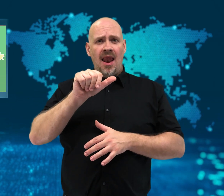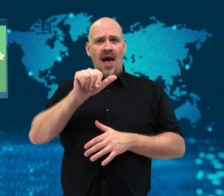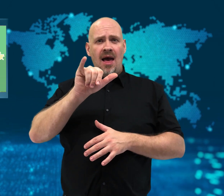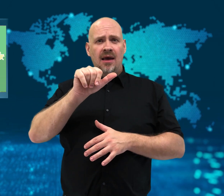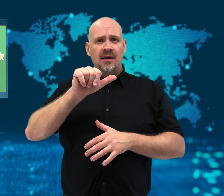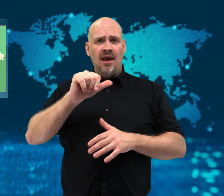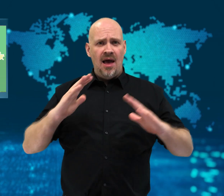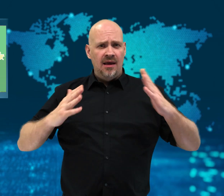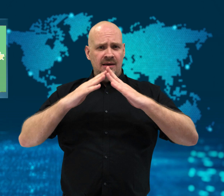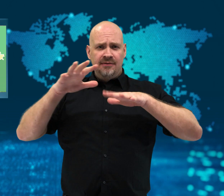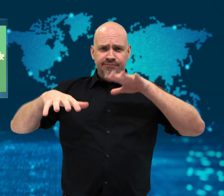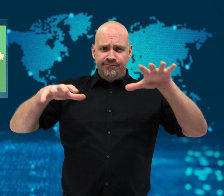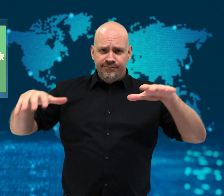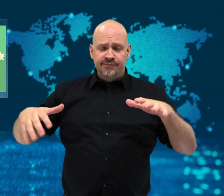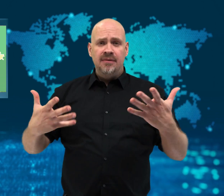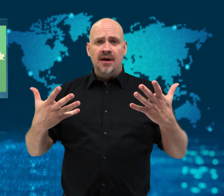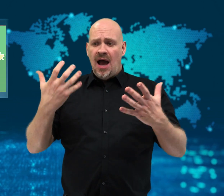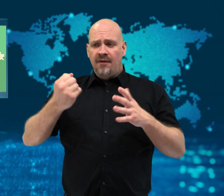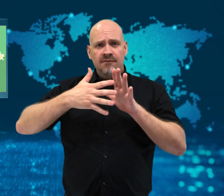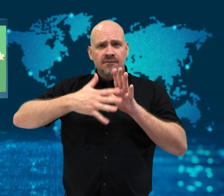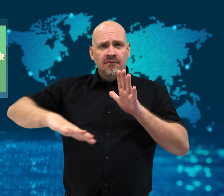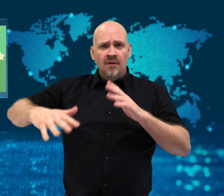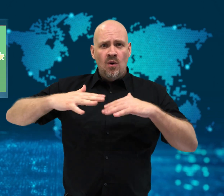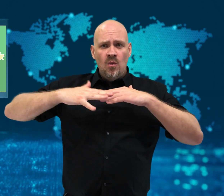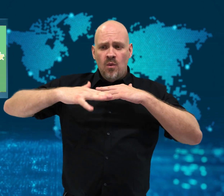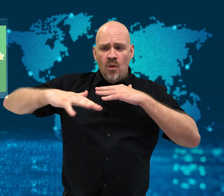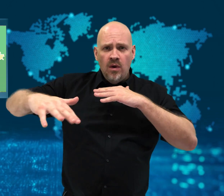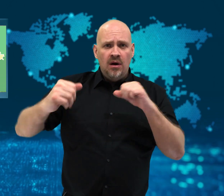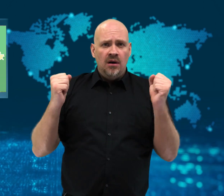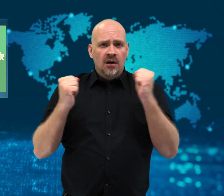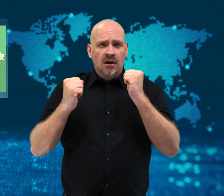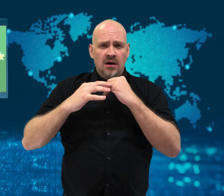lakes and high mountain peaks,